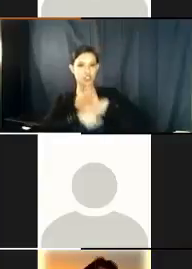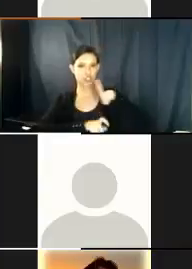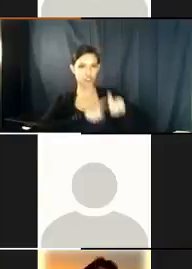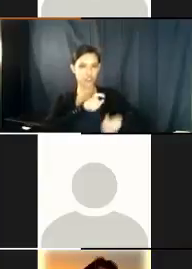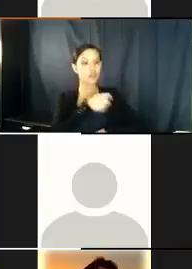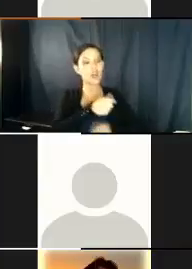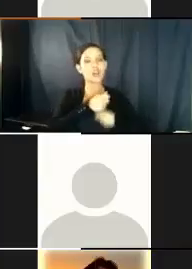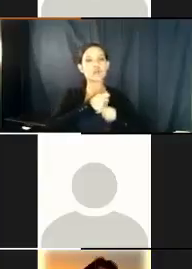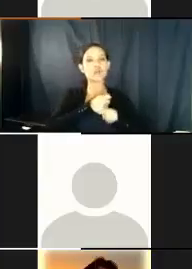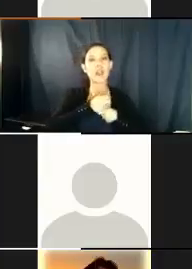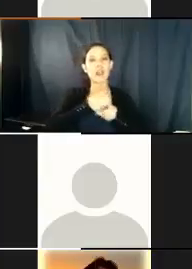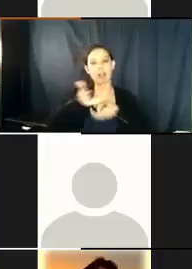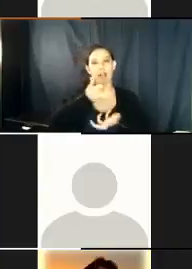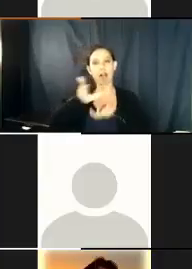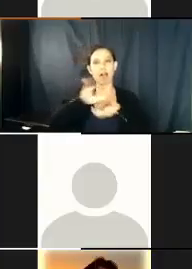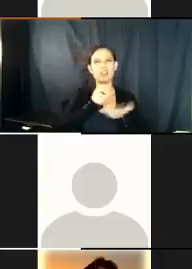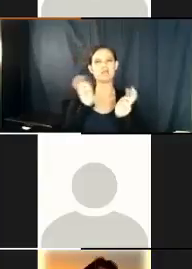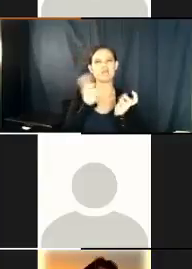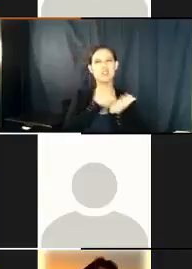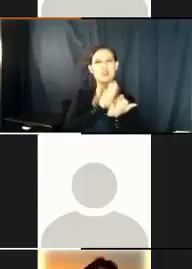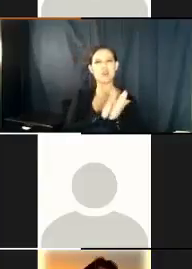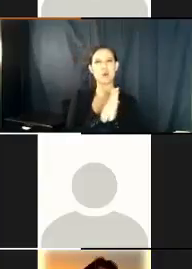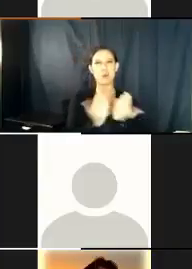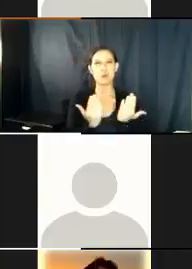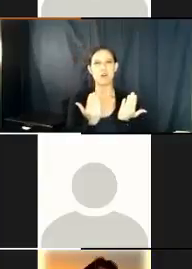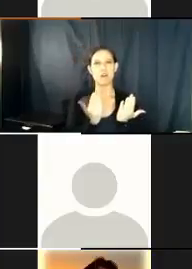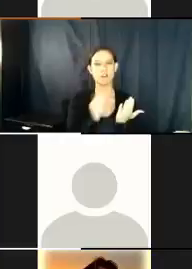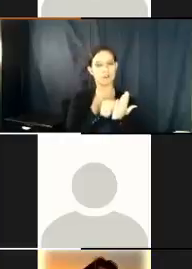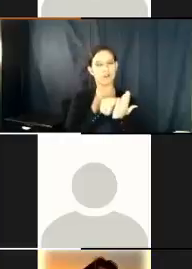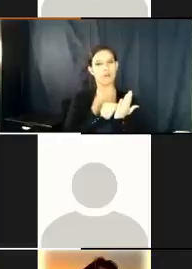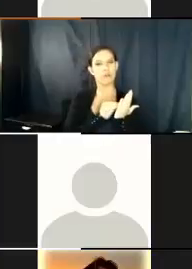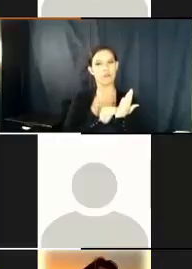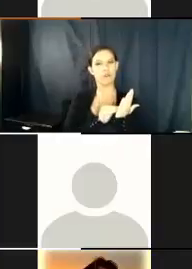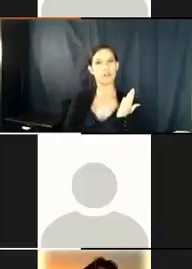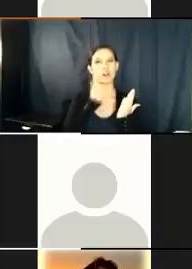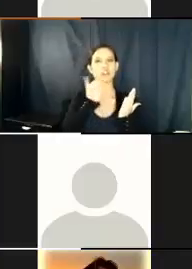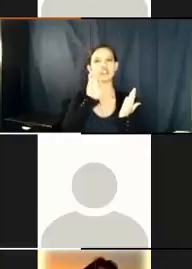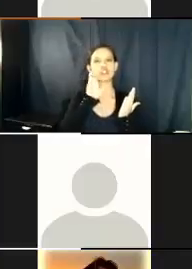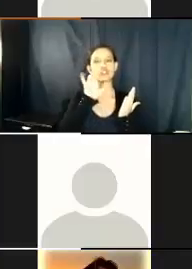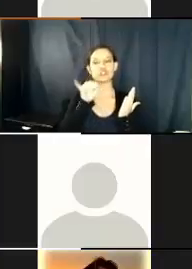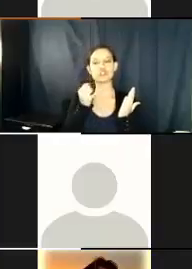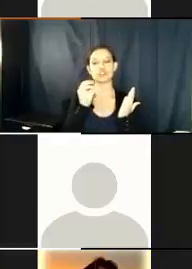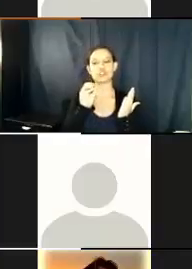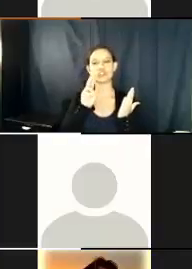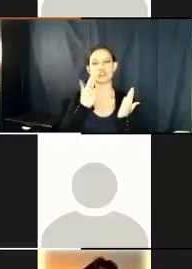notebook so that they're kind of making a journal of everything that they're learning